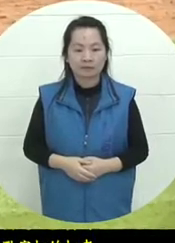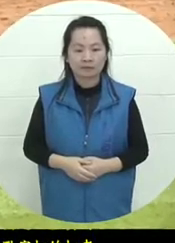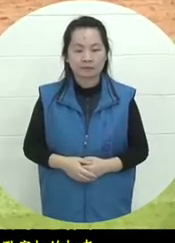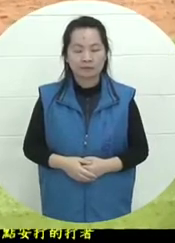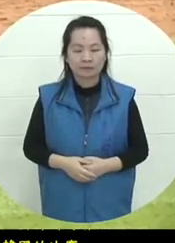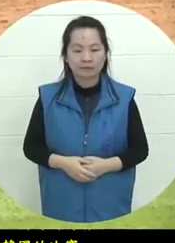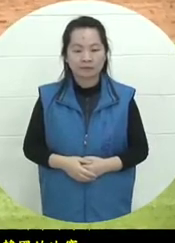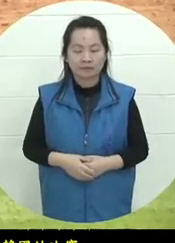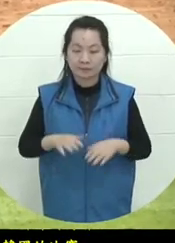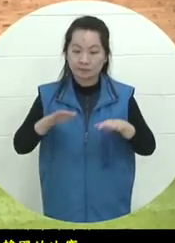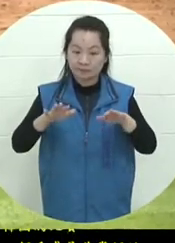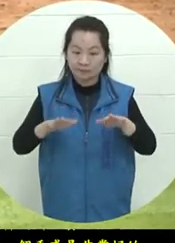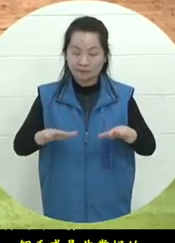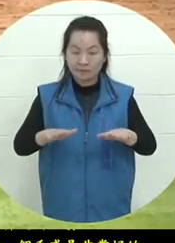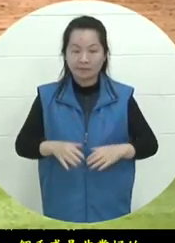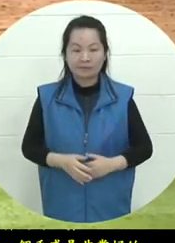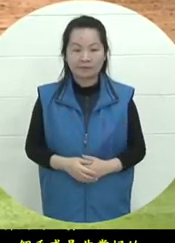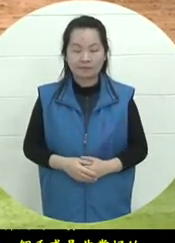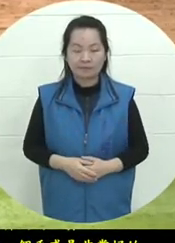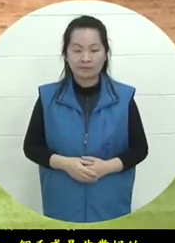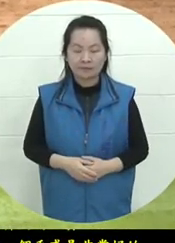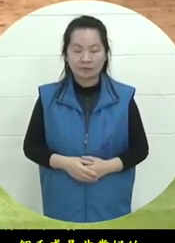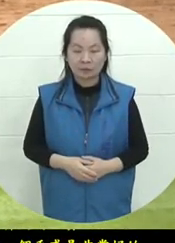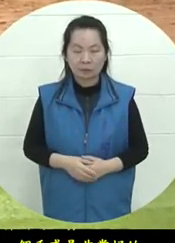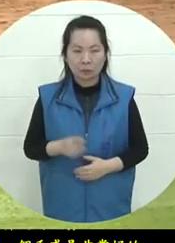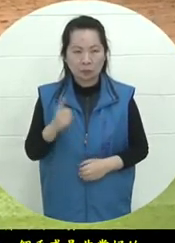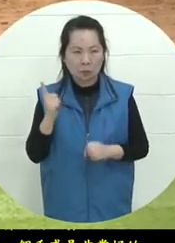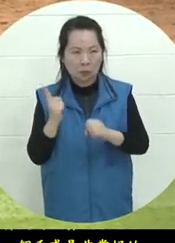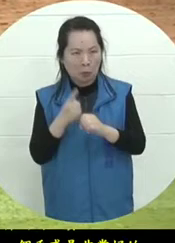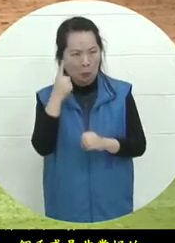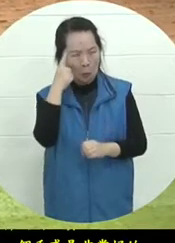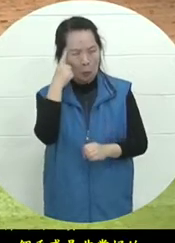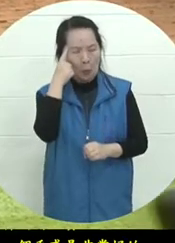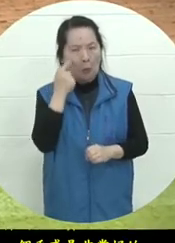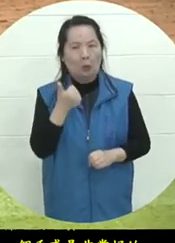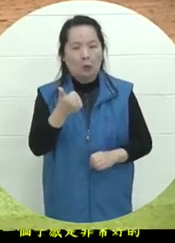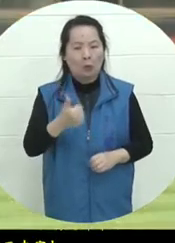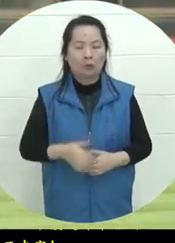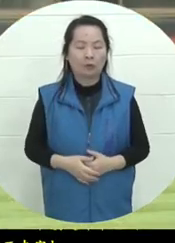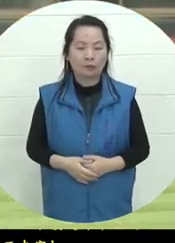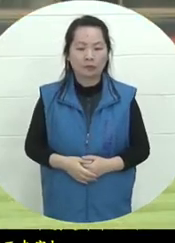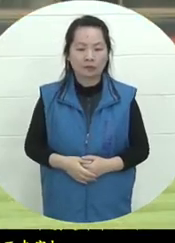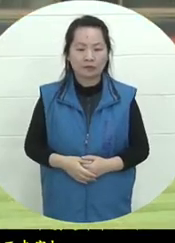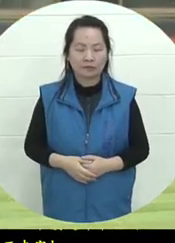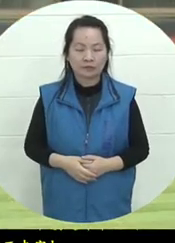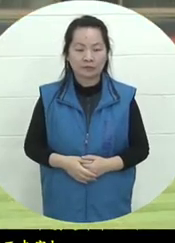, so I am still hot today. In terms of feel, in this inning,